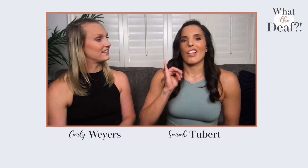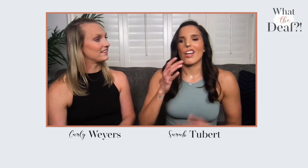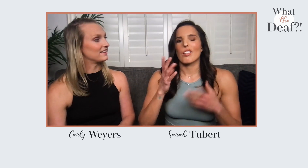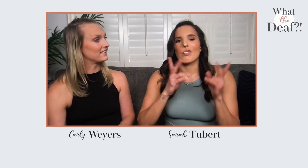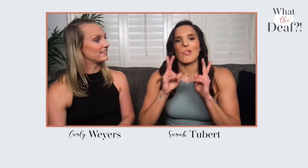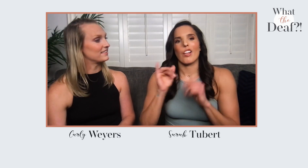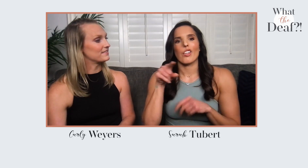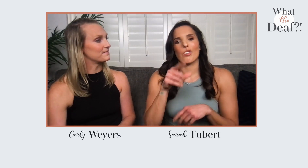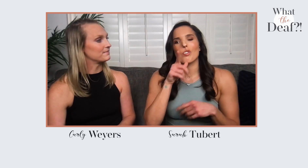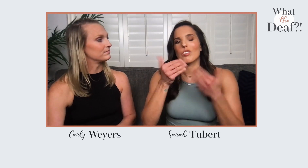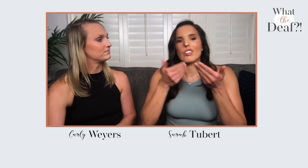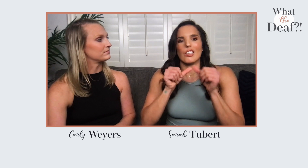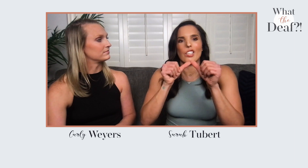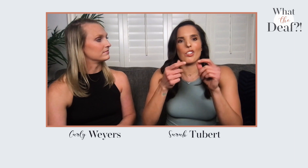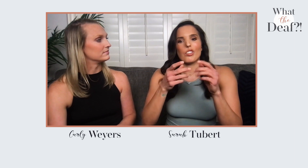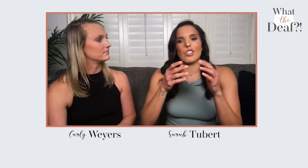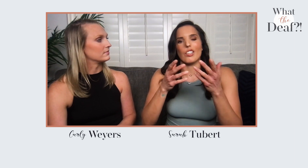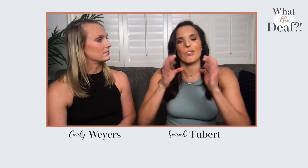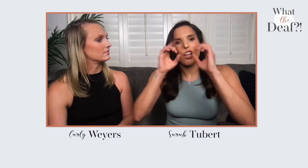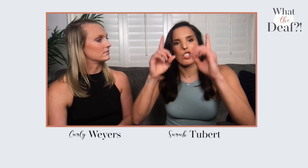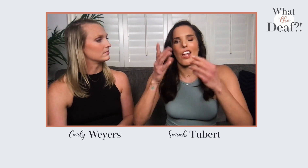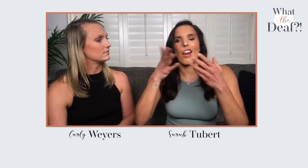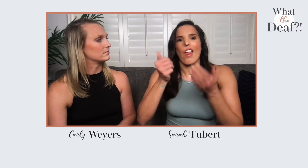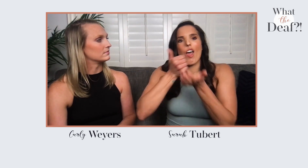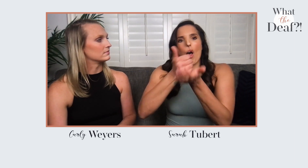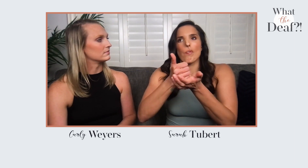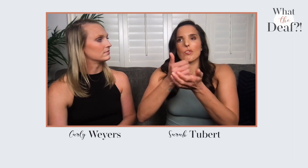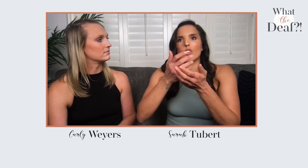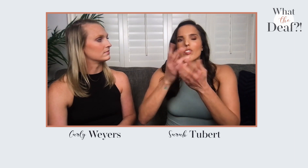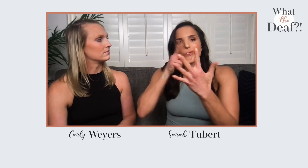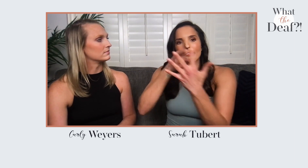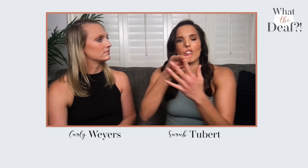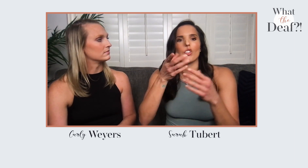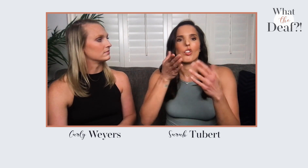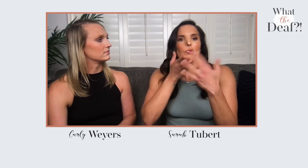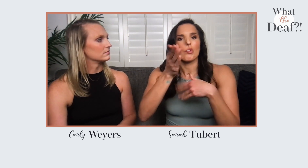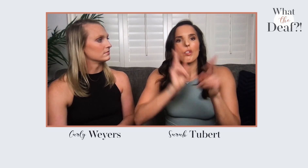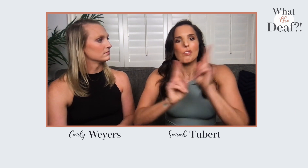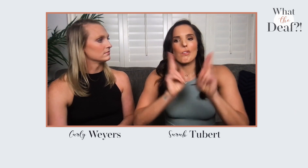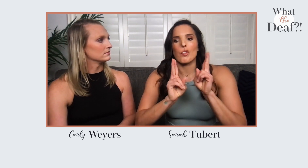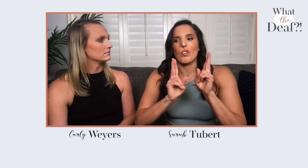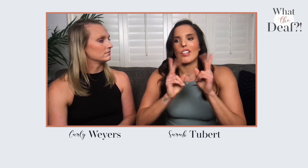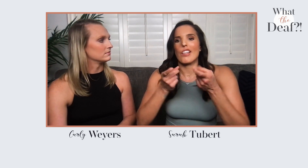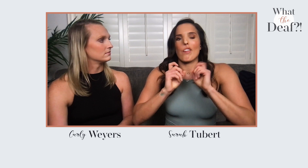And I feel like it's people like you who continue to educate and help get through to people.